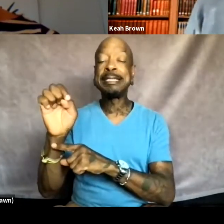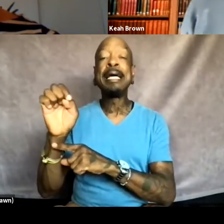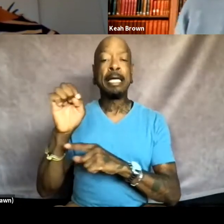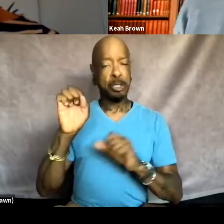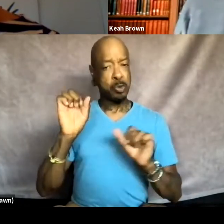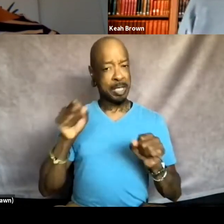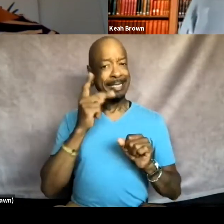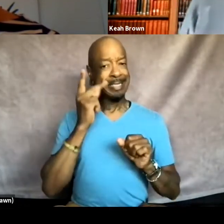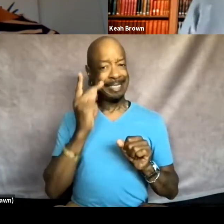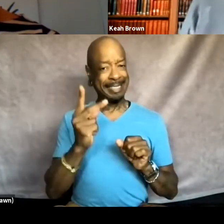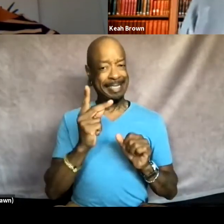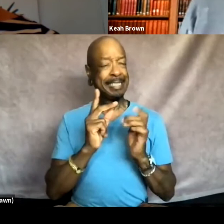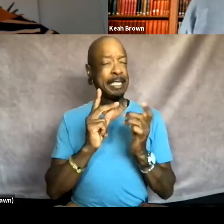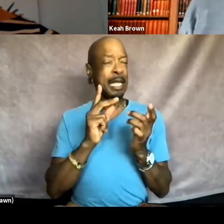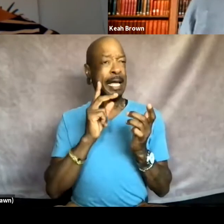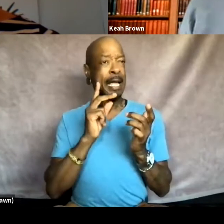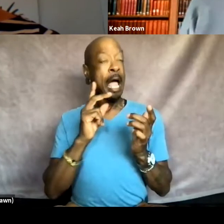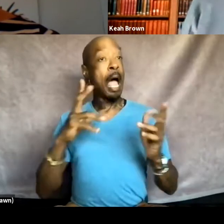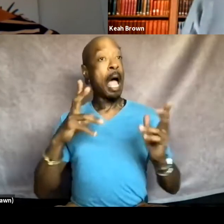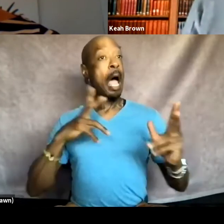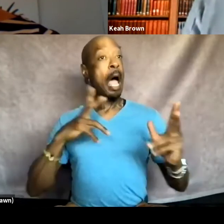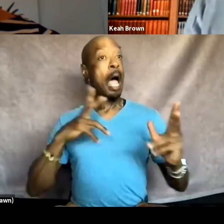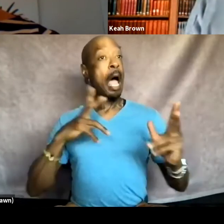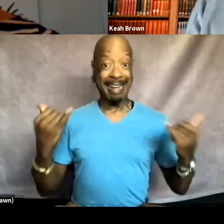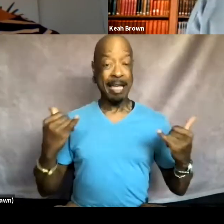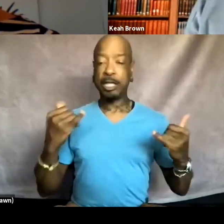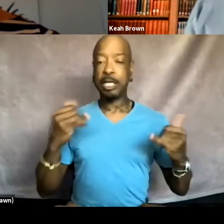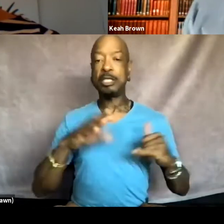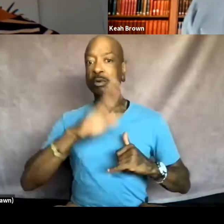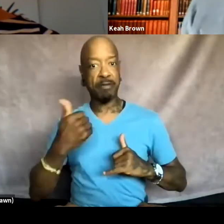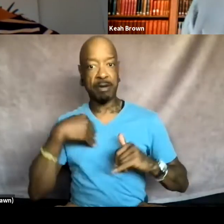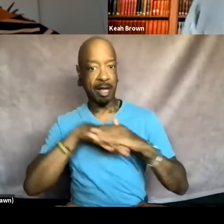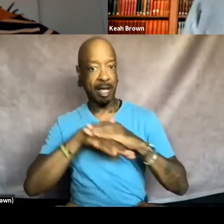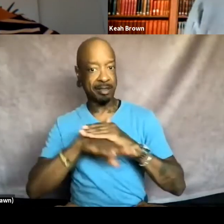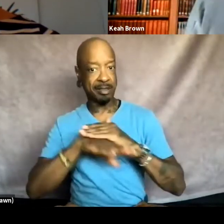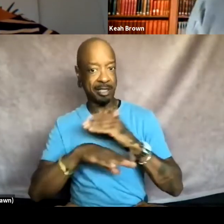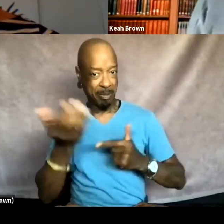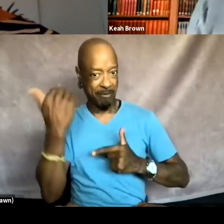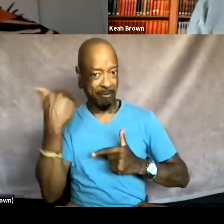pieces of Hollywood so you would have never had access to and just for me as a freelancer I'm talking to people.